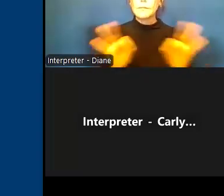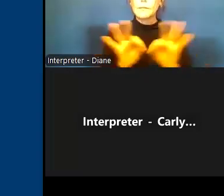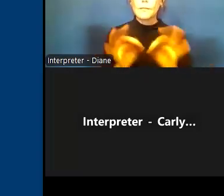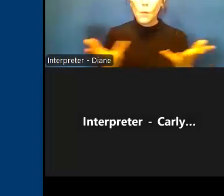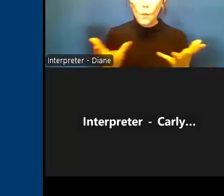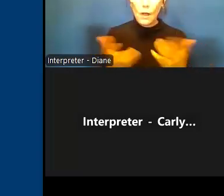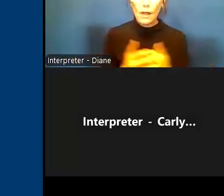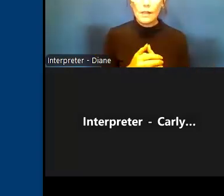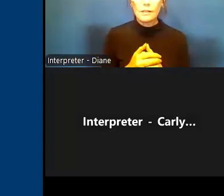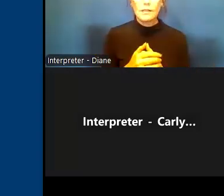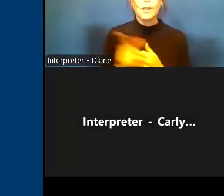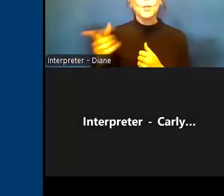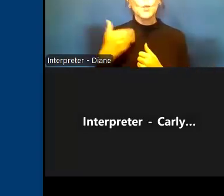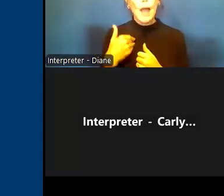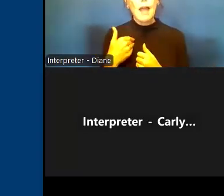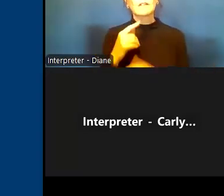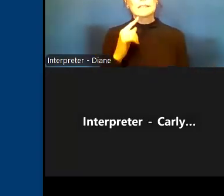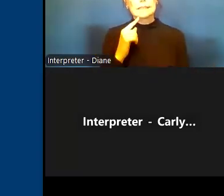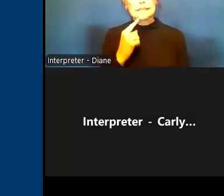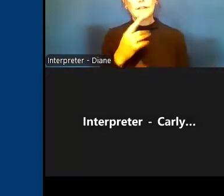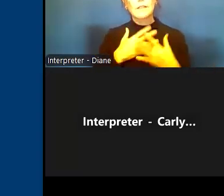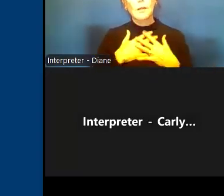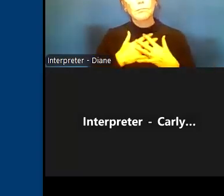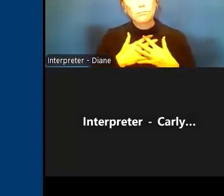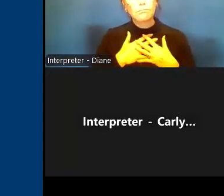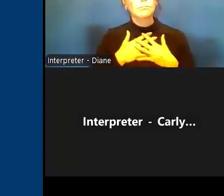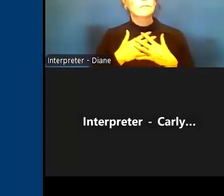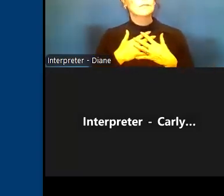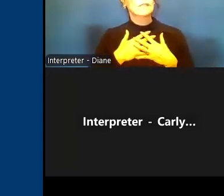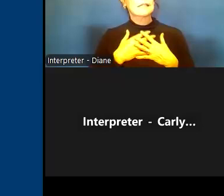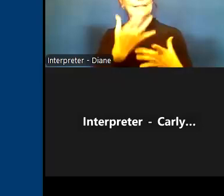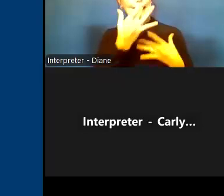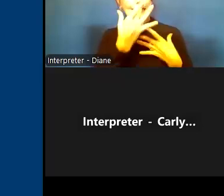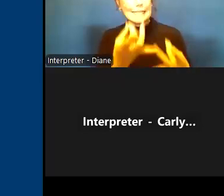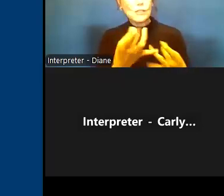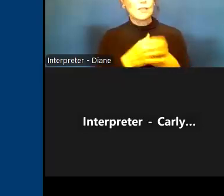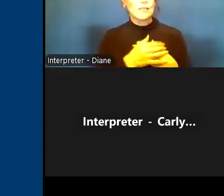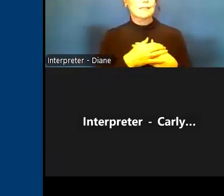the sincere interest in having an open heart and an open mind again with the goal of basically